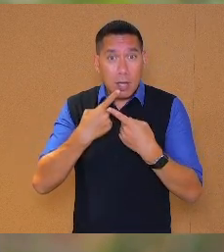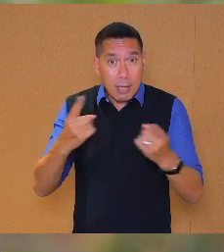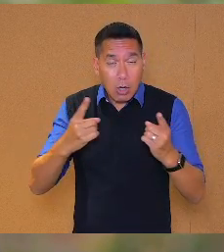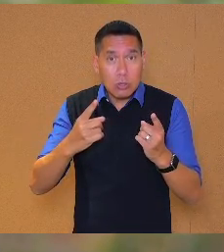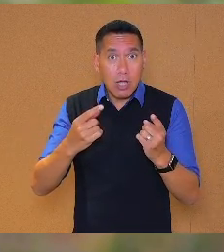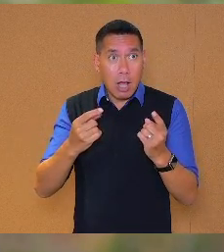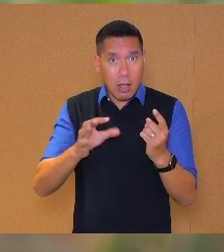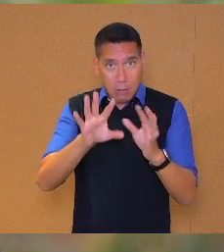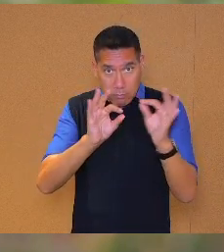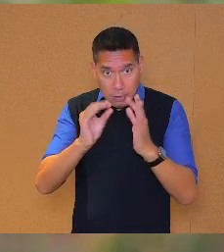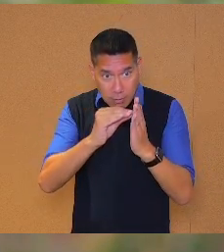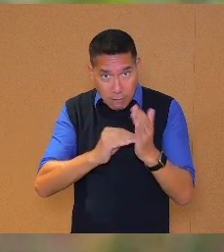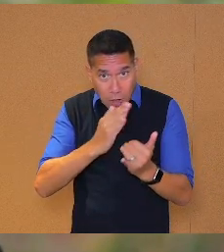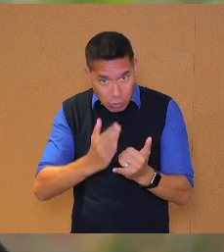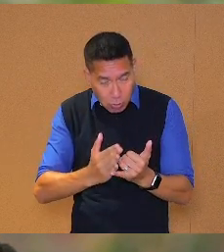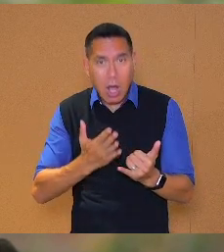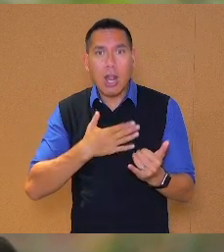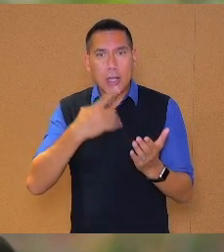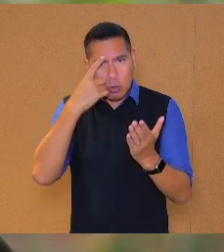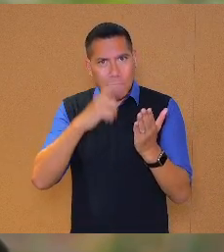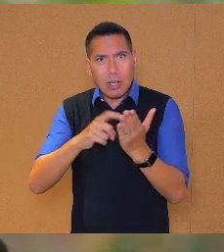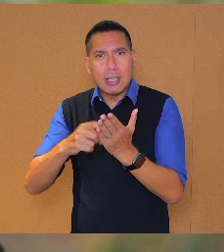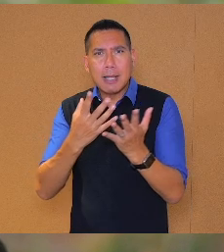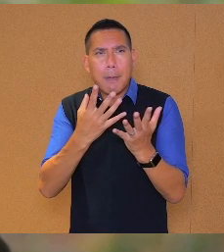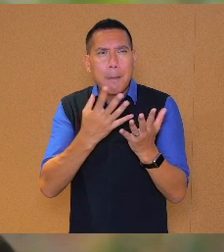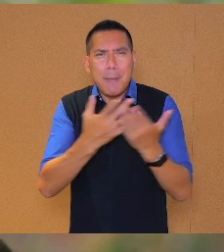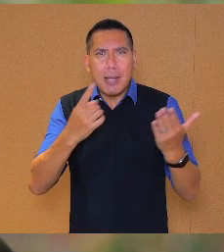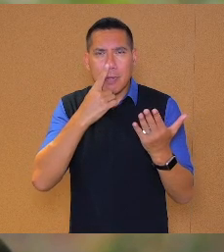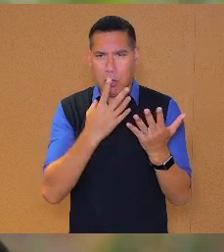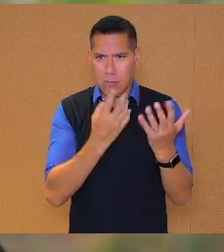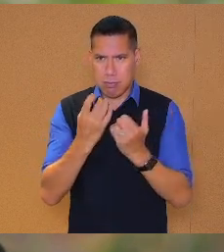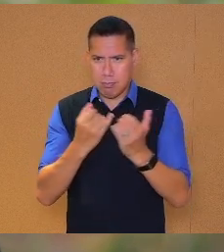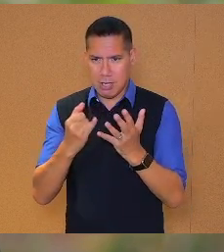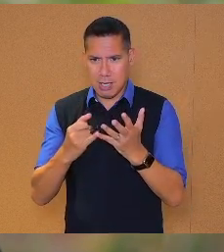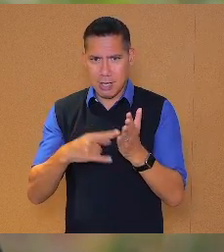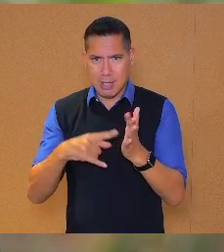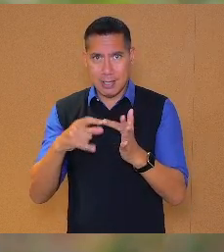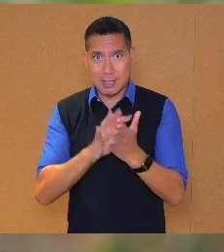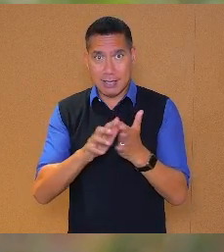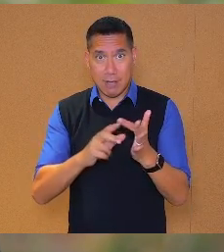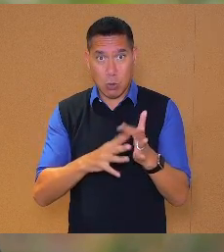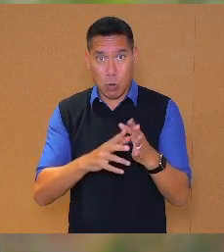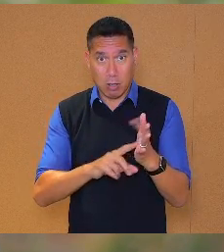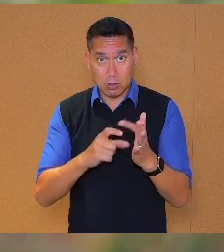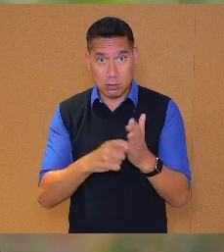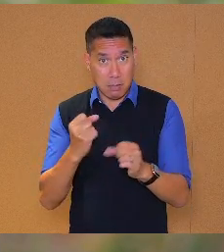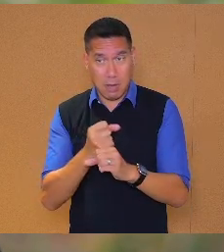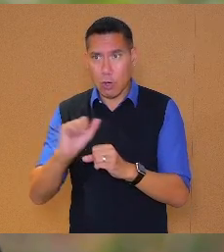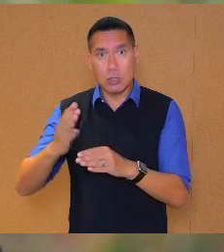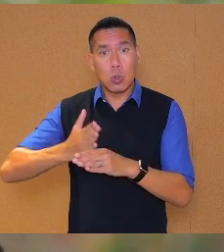Before we announce the finalists and winners, I would